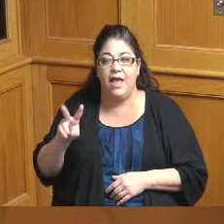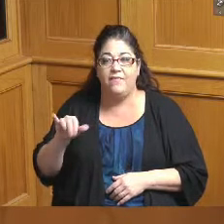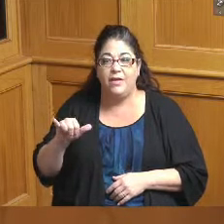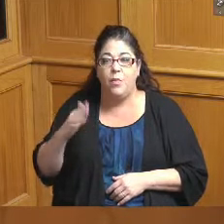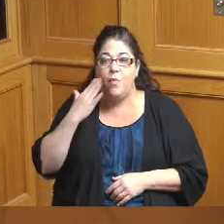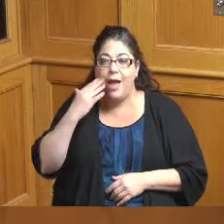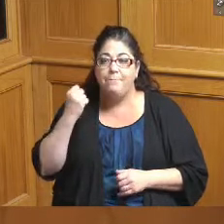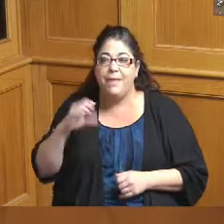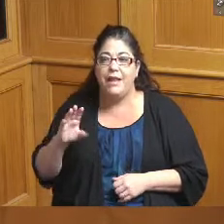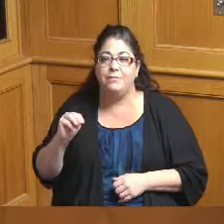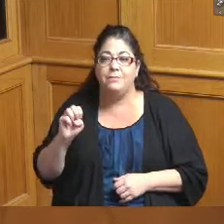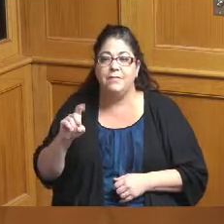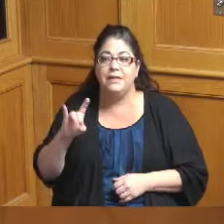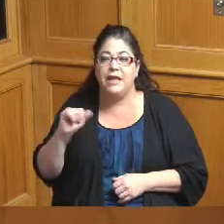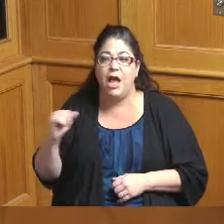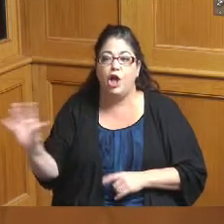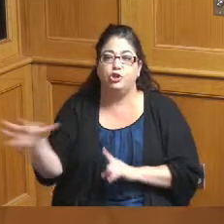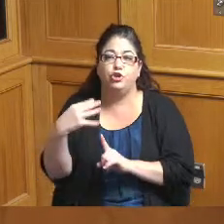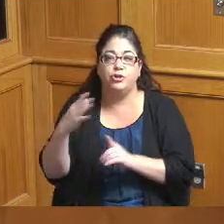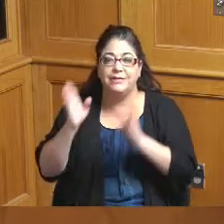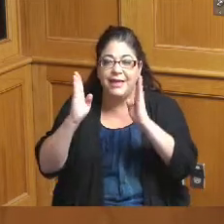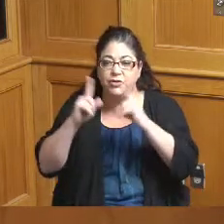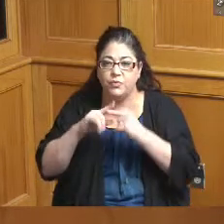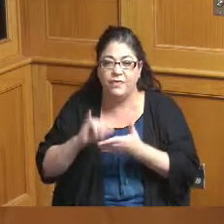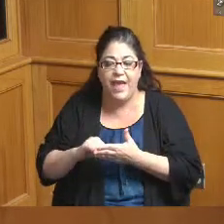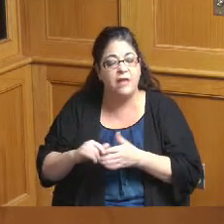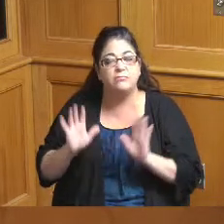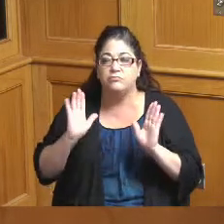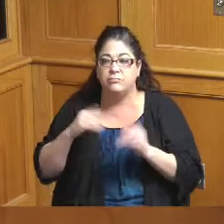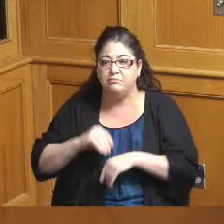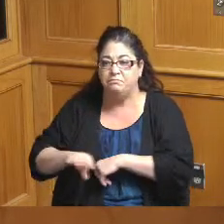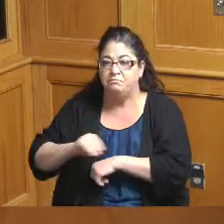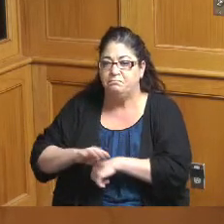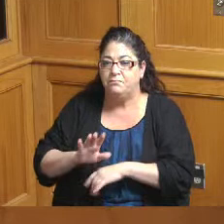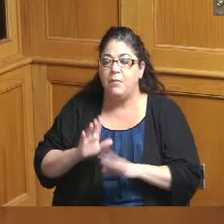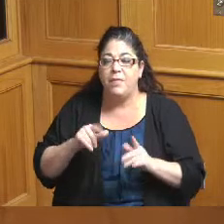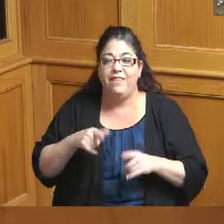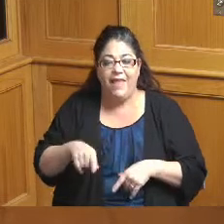a lot of media attention to that and I gave some advice but I let them make the final